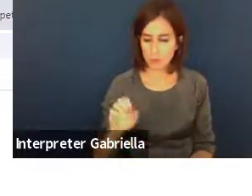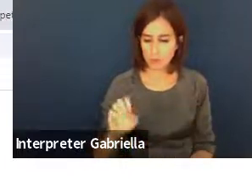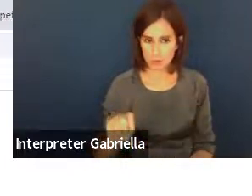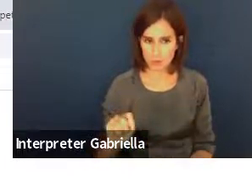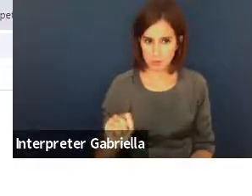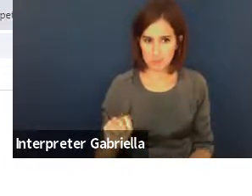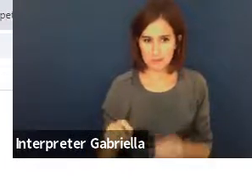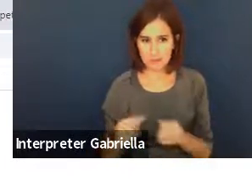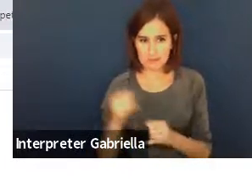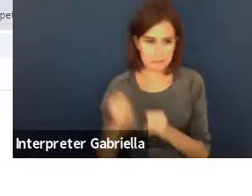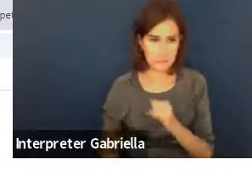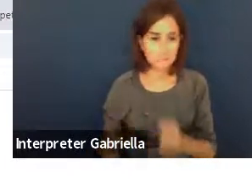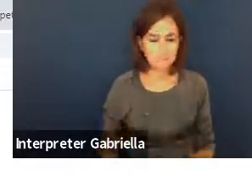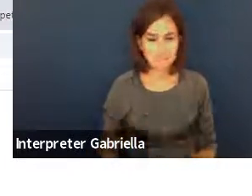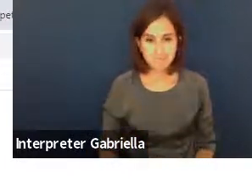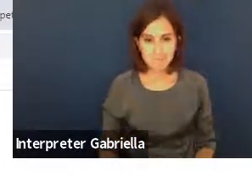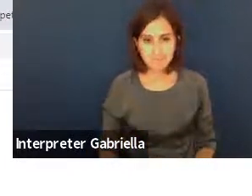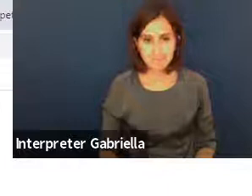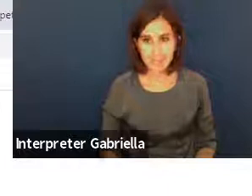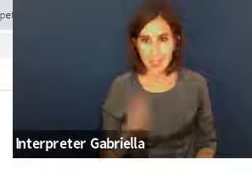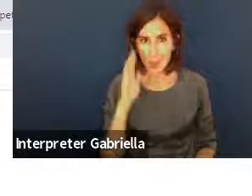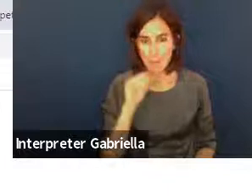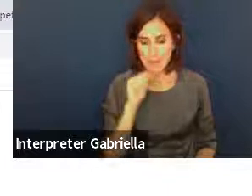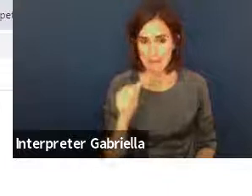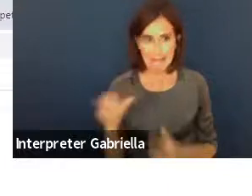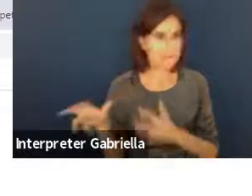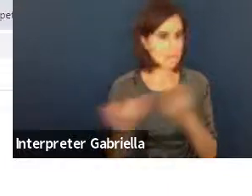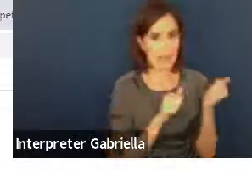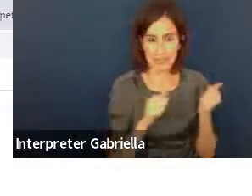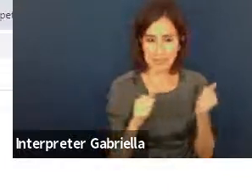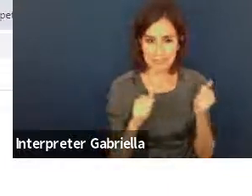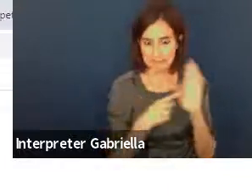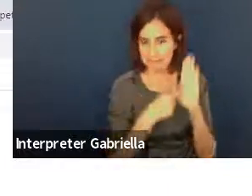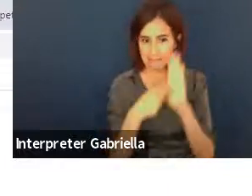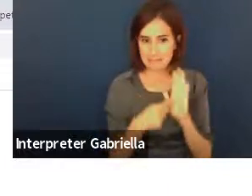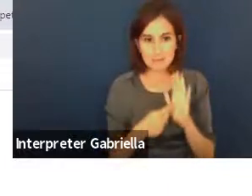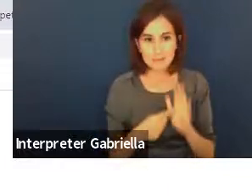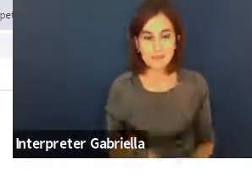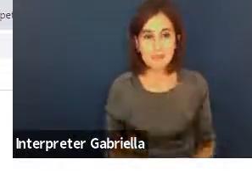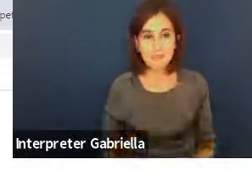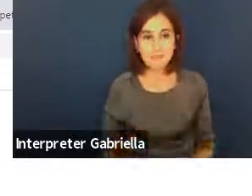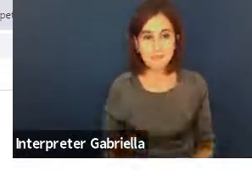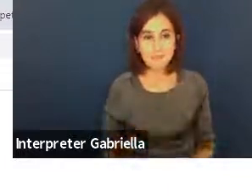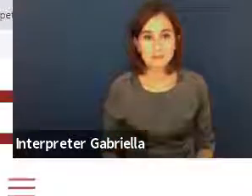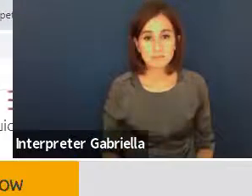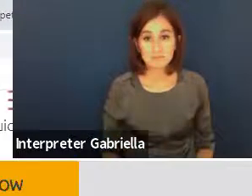Linda Kobashigawa: Right, I didn't scroll through that too quickly, um, Linda Kobashigawa: Are there any questions in the chat.